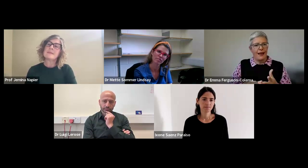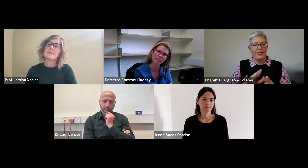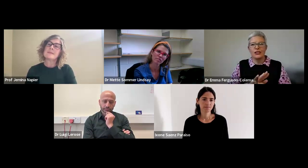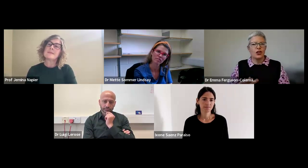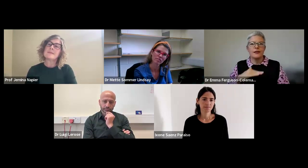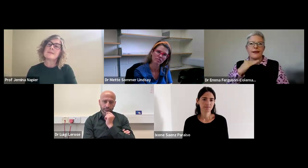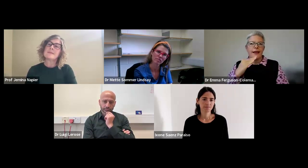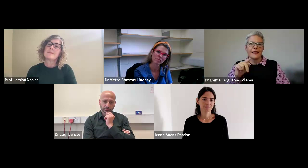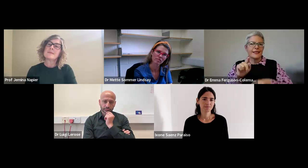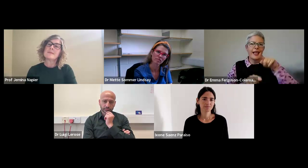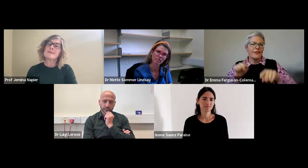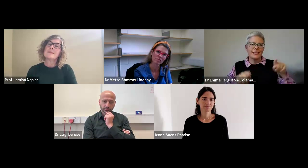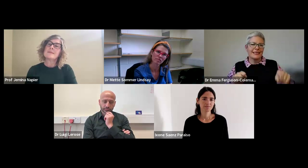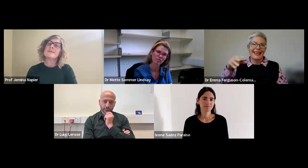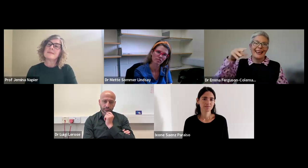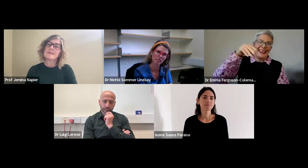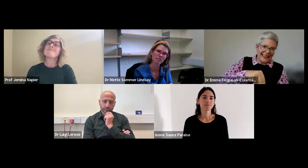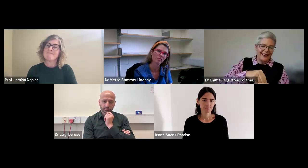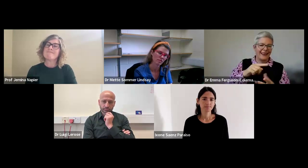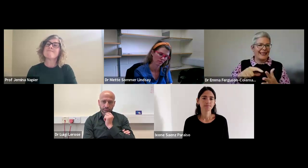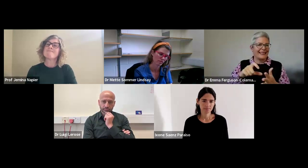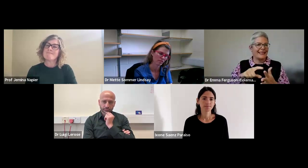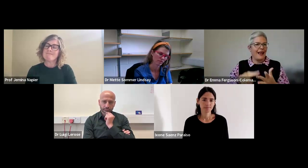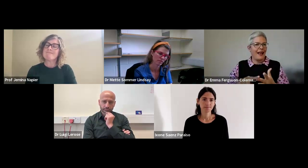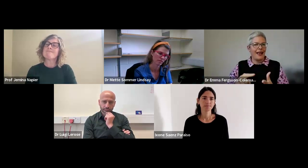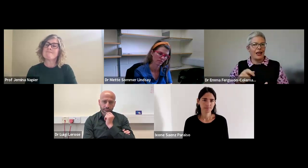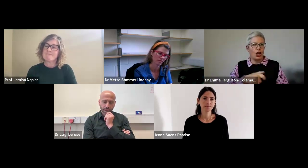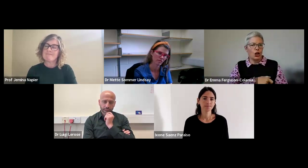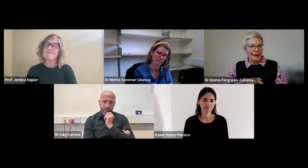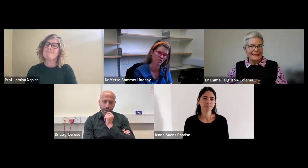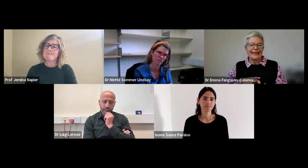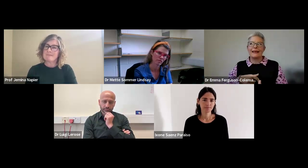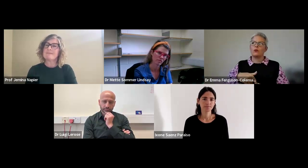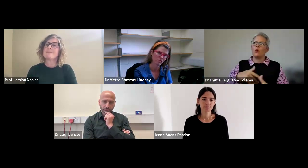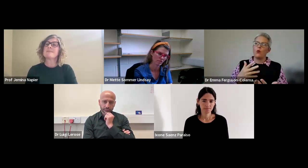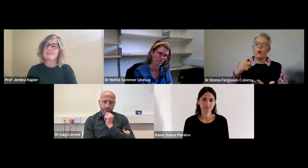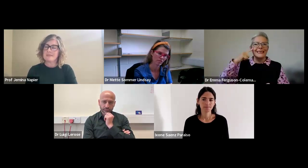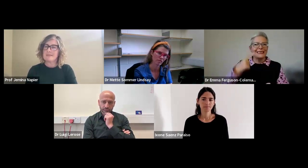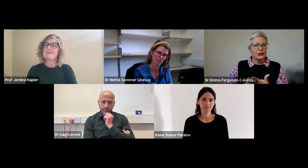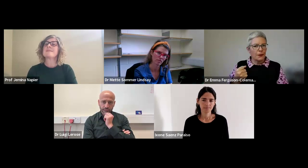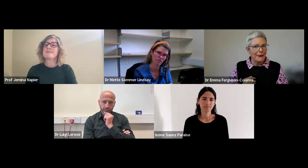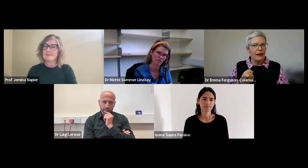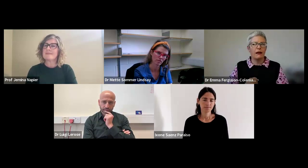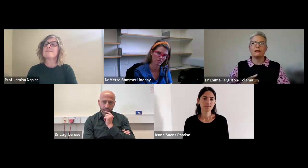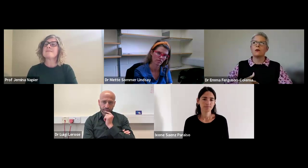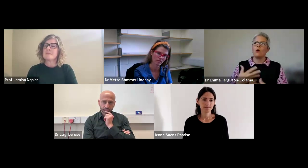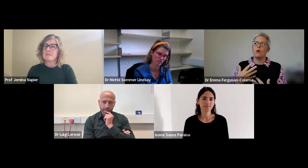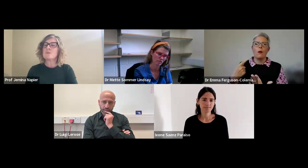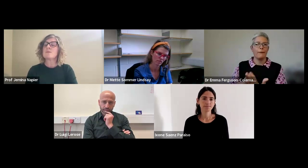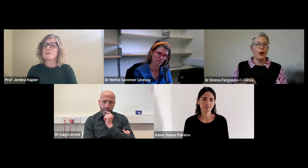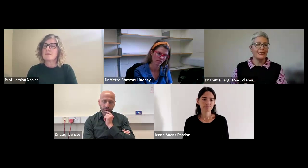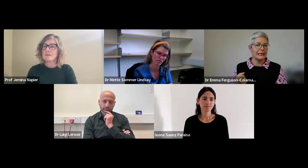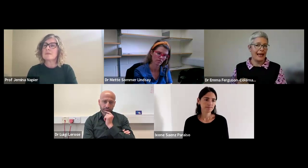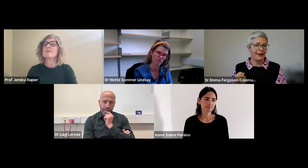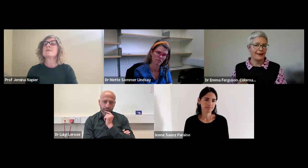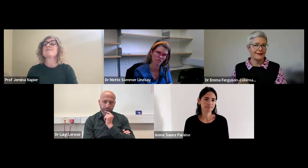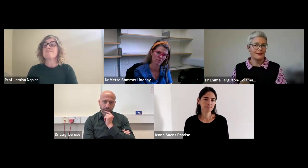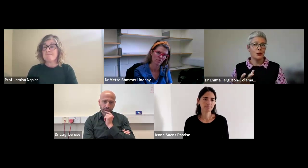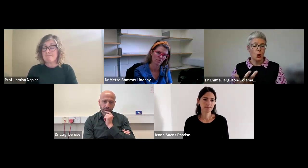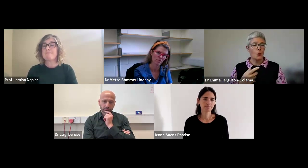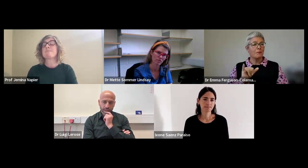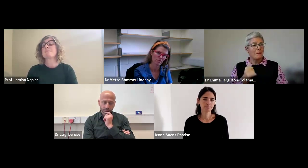who are running EDI aren't reflecting diversity - whether that's decision makers or whether they're